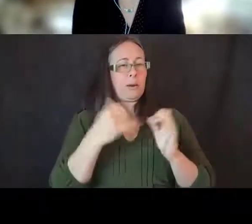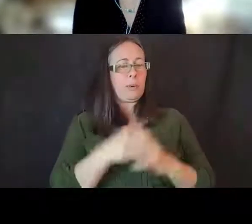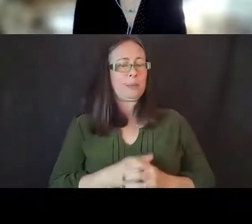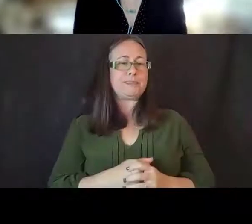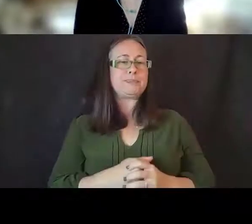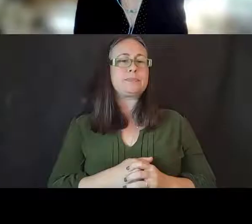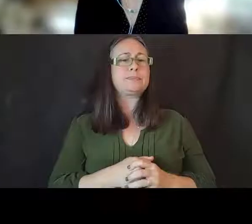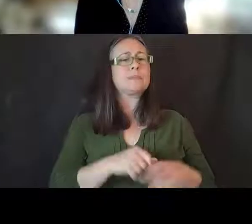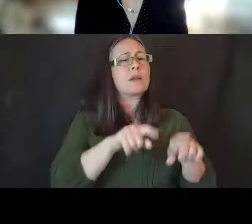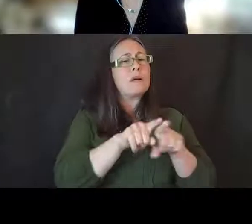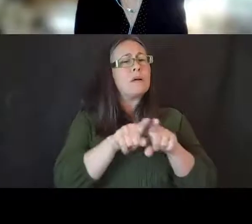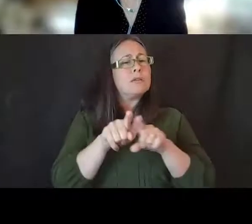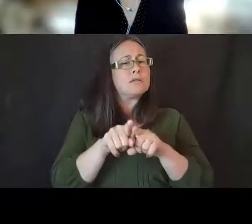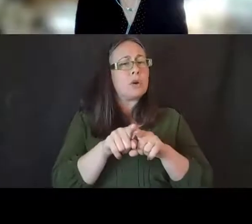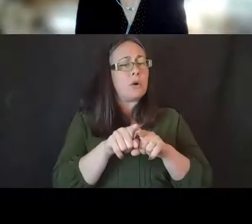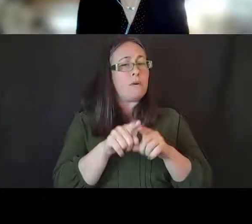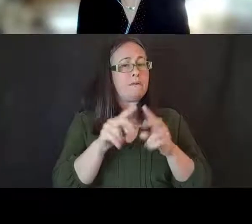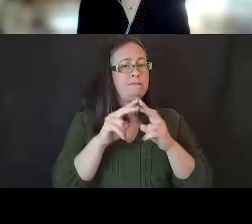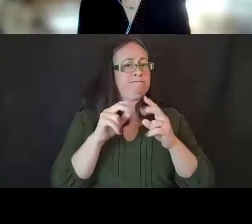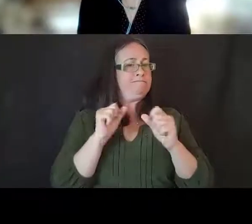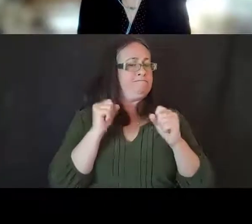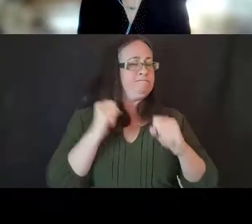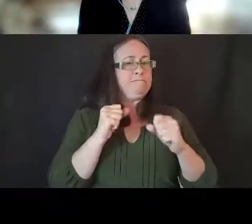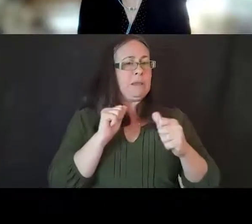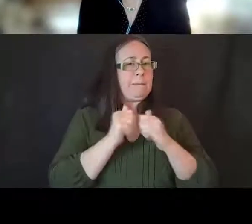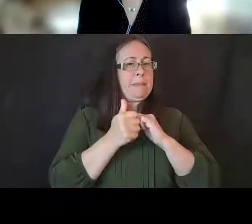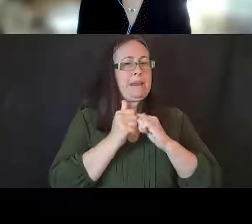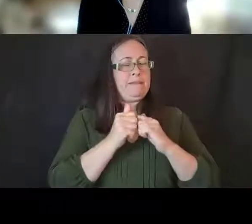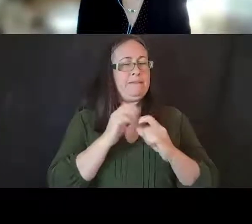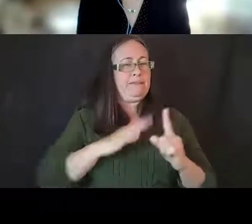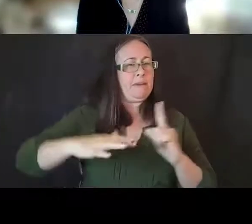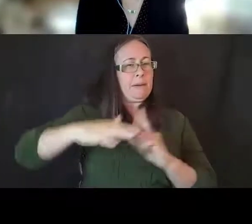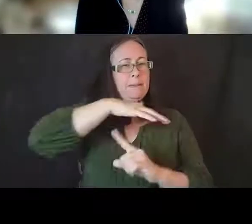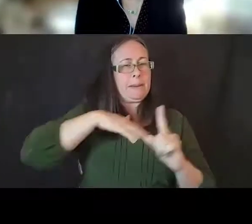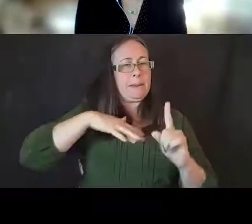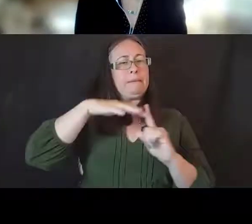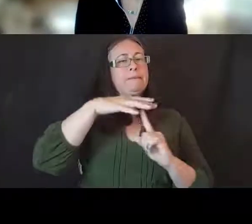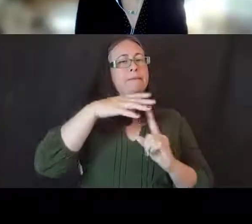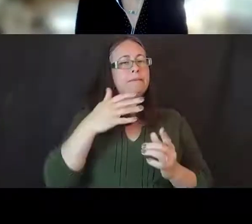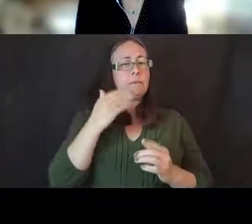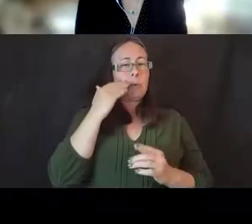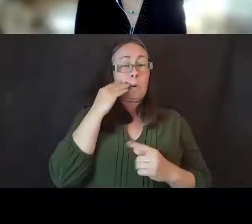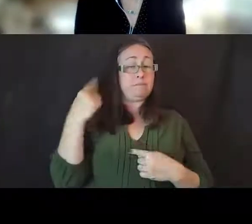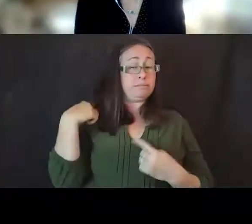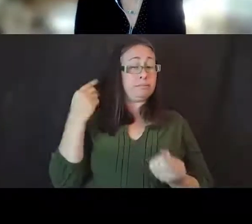There's also the current hypercompetitive environment. Now, we know there's historically low funding rates,